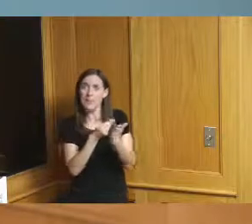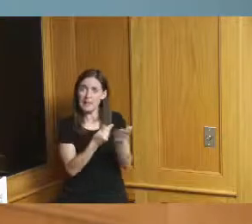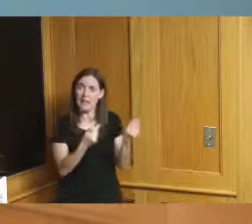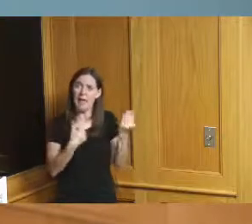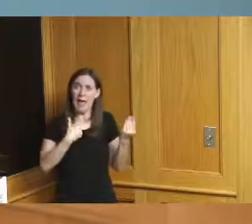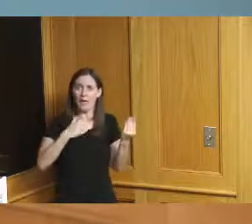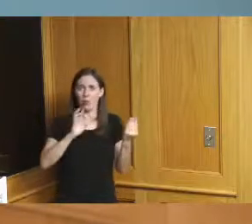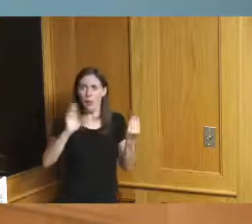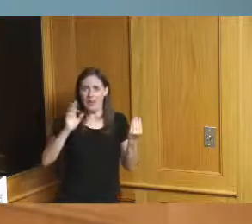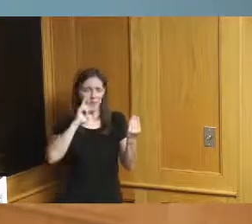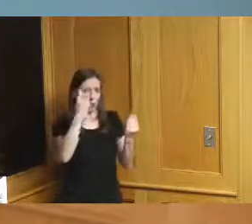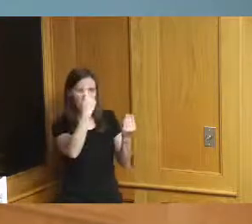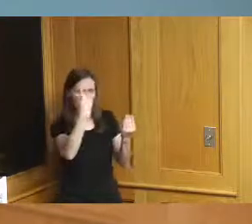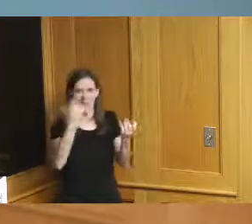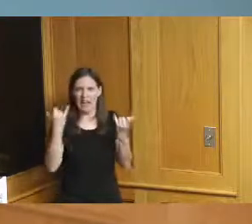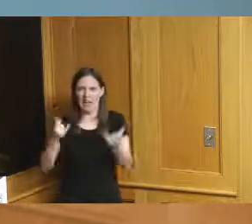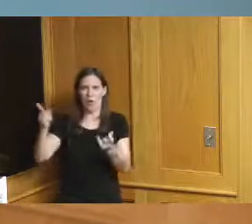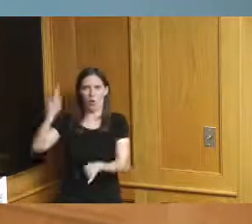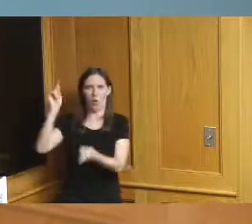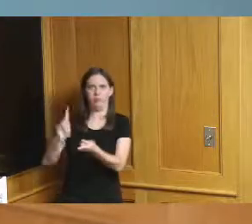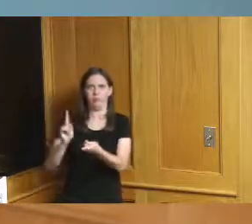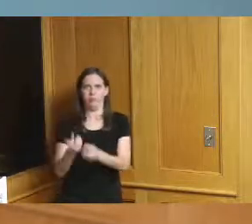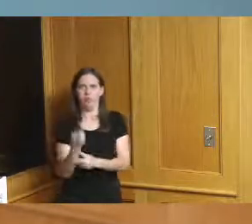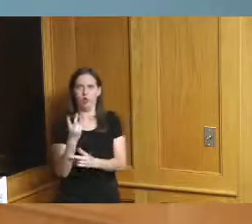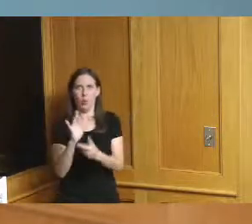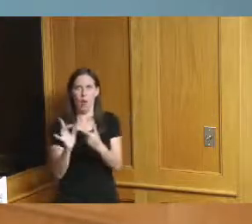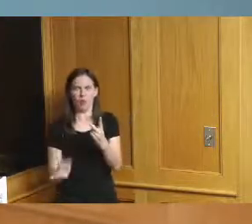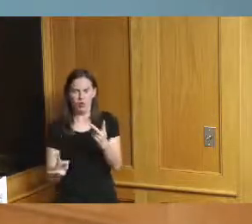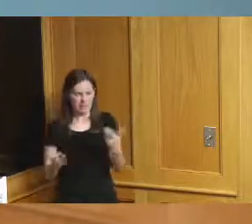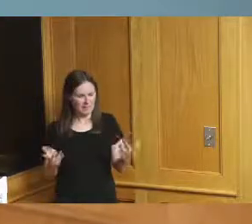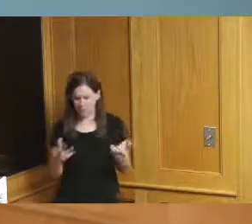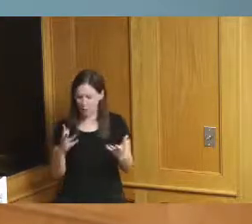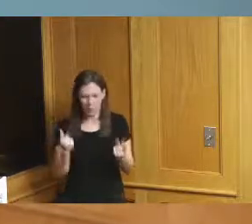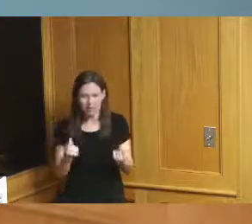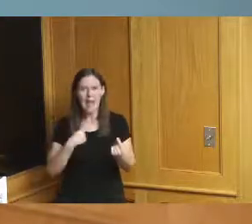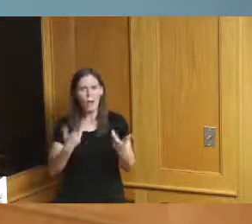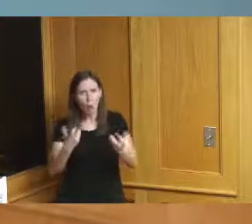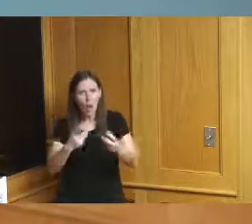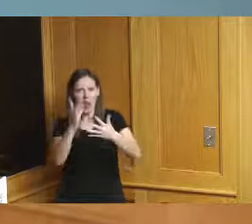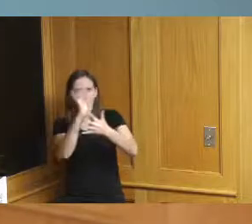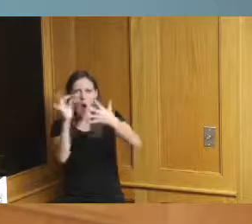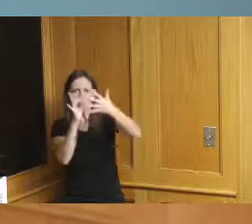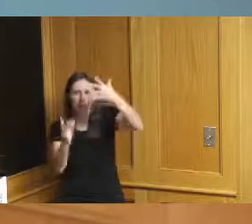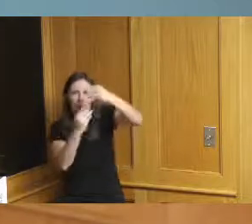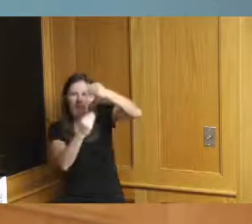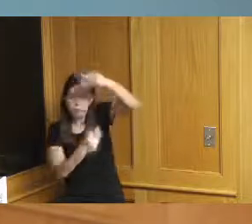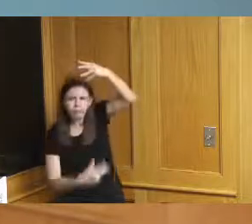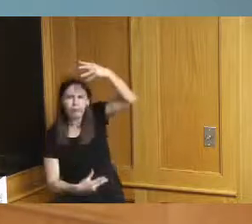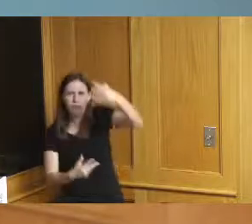for five i won't I'm only gonna pay them for two so we're excited to get to the questions because